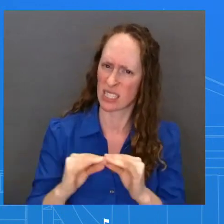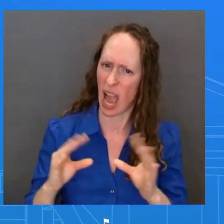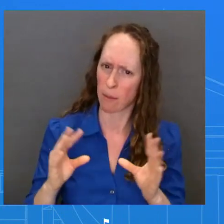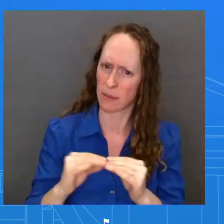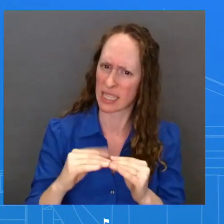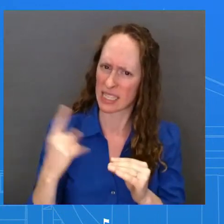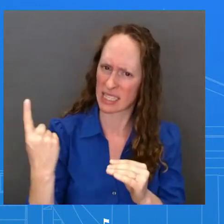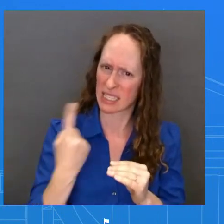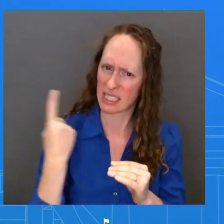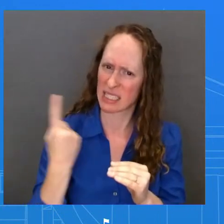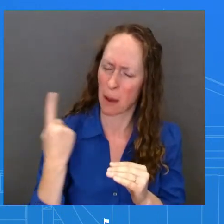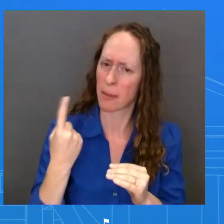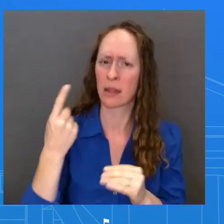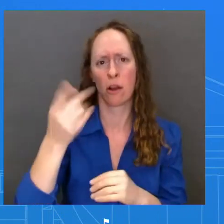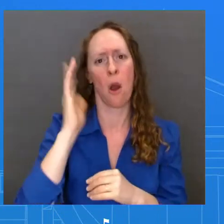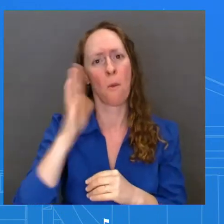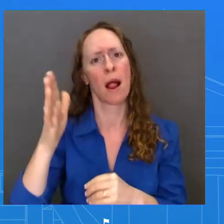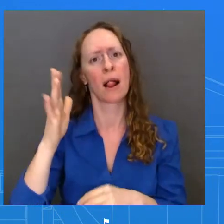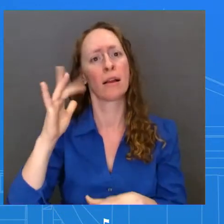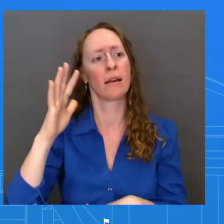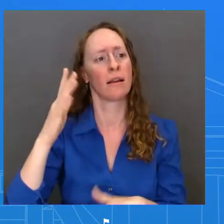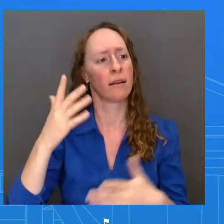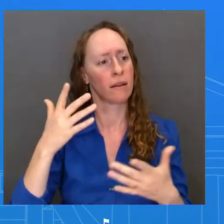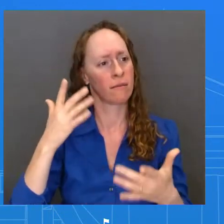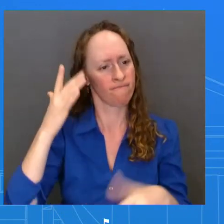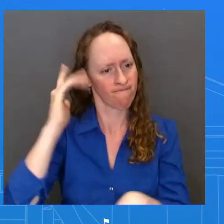First, in terms of the actual mechanisms of collaboration.